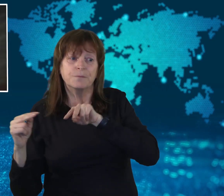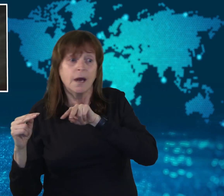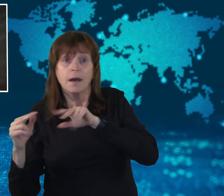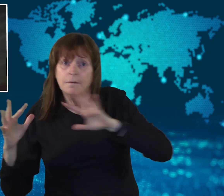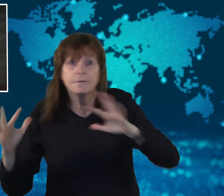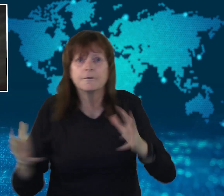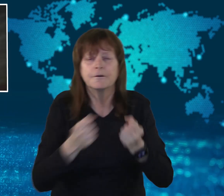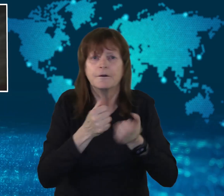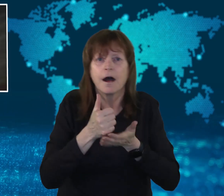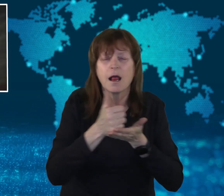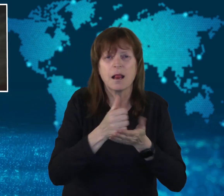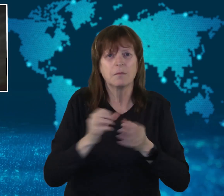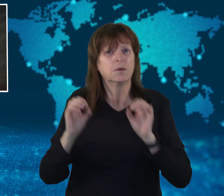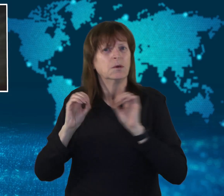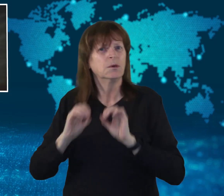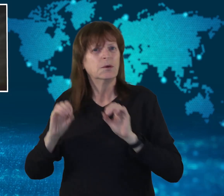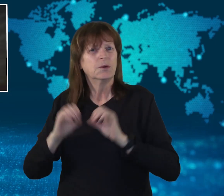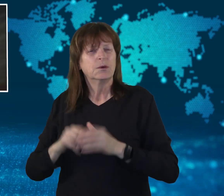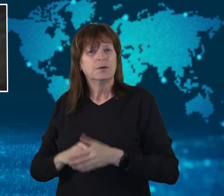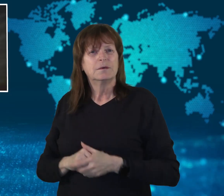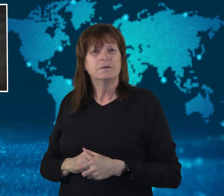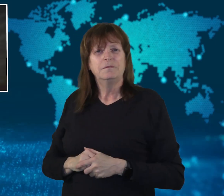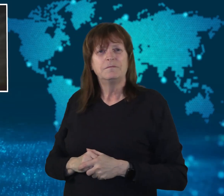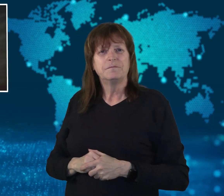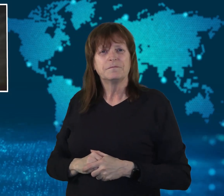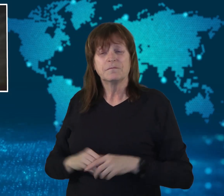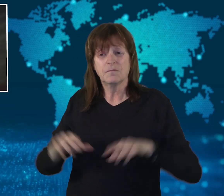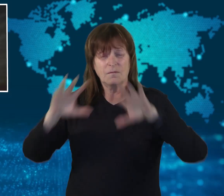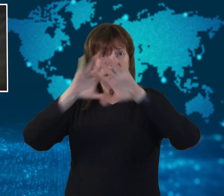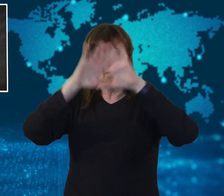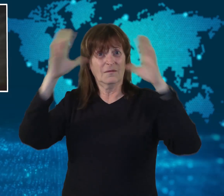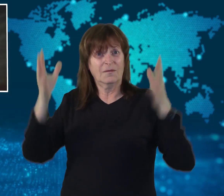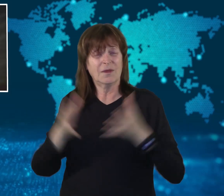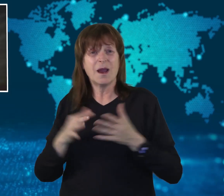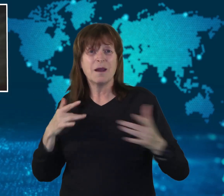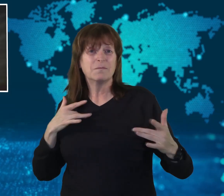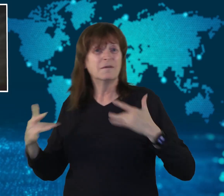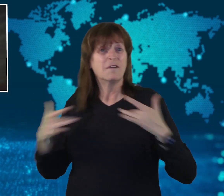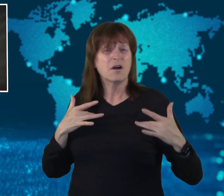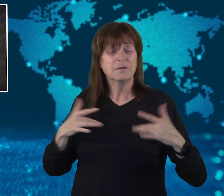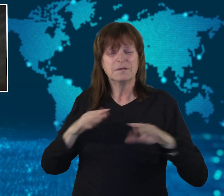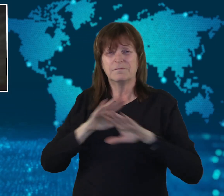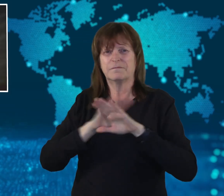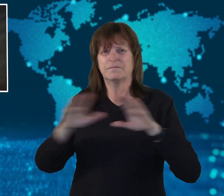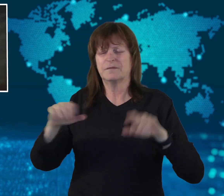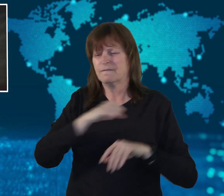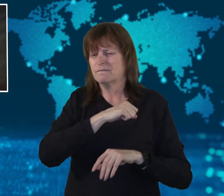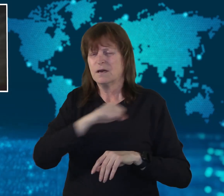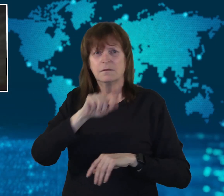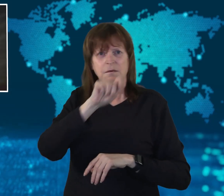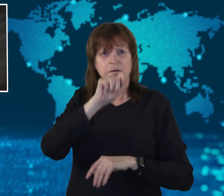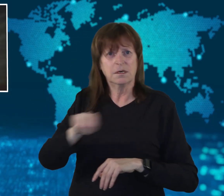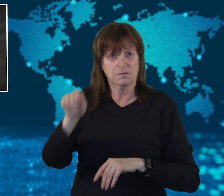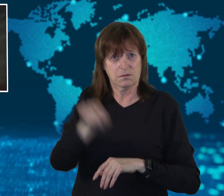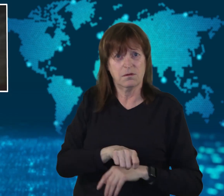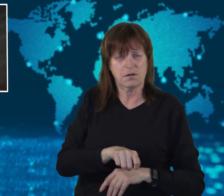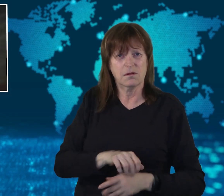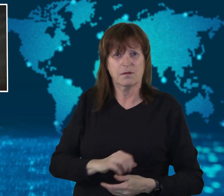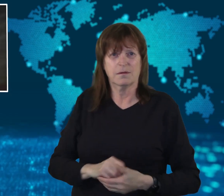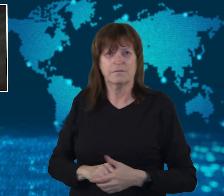The rest of the performance was canceled immediately.